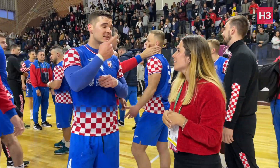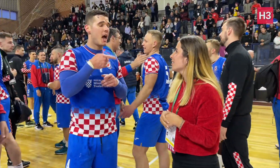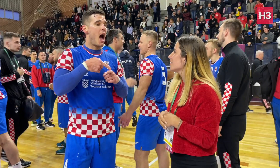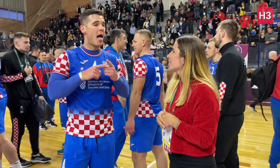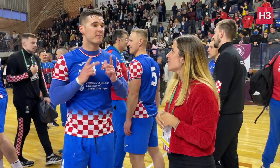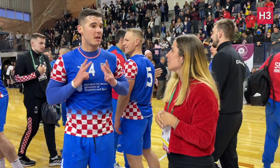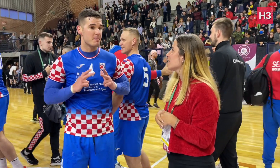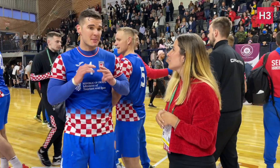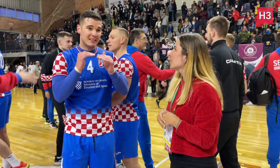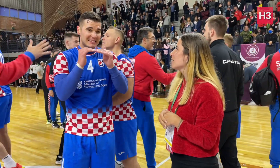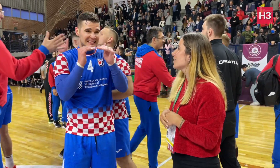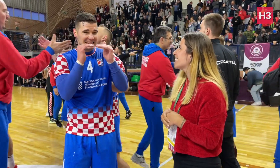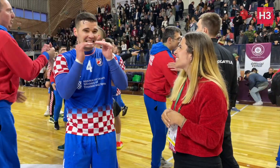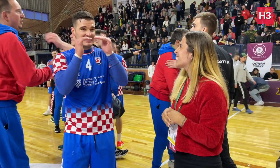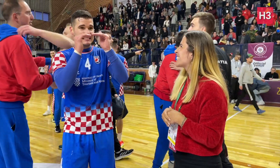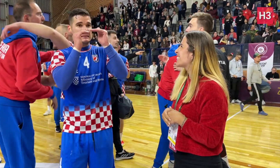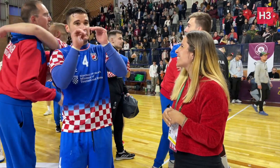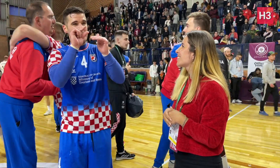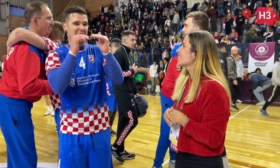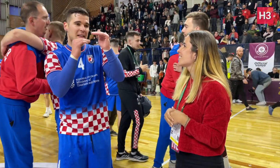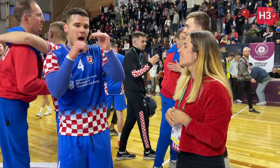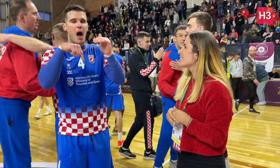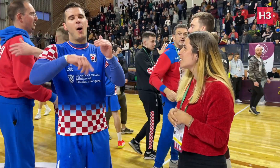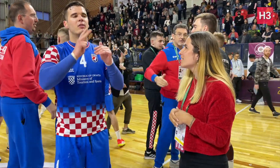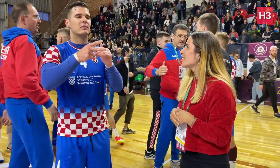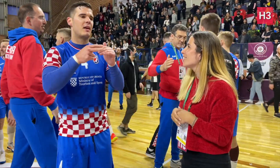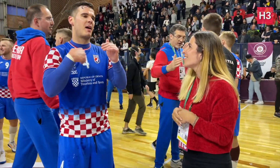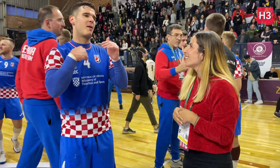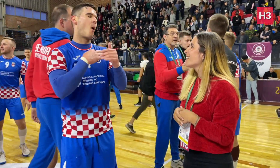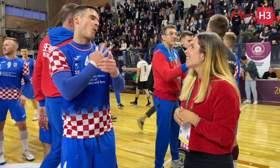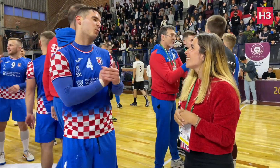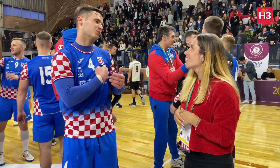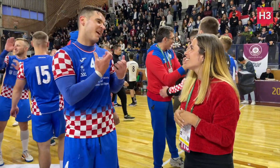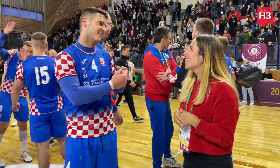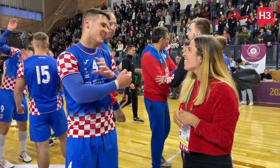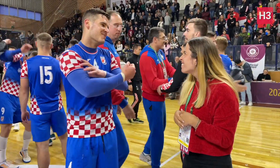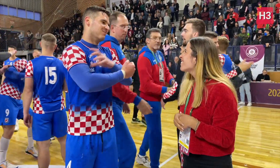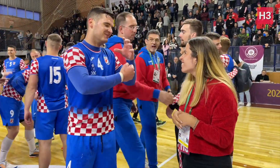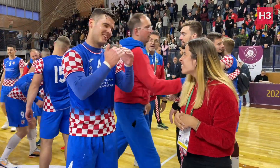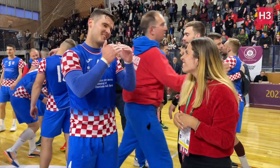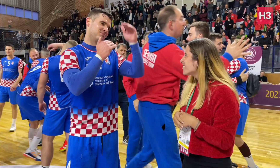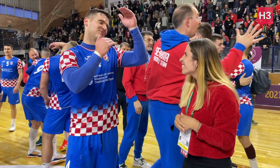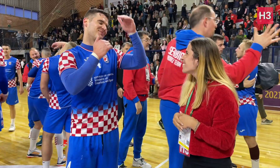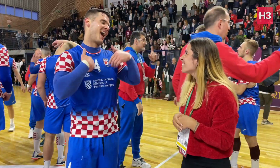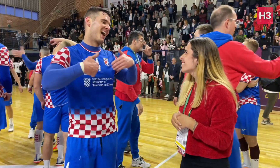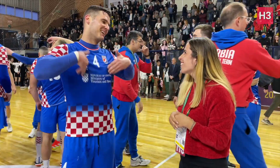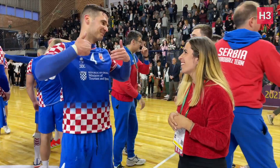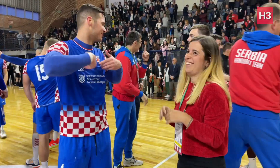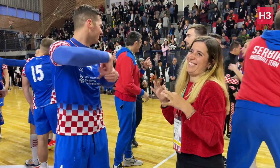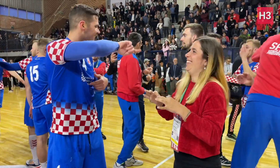When we played against each other last week, we had a quite close game. This time, we’ve more strength